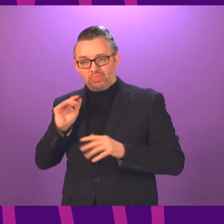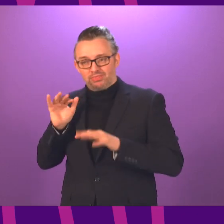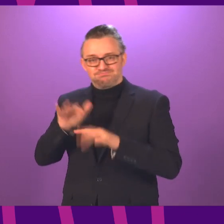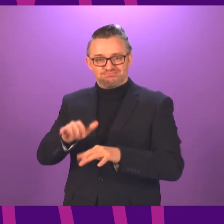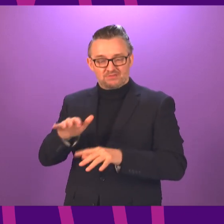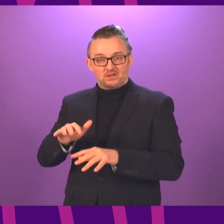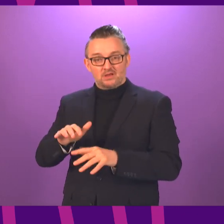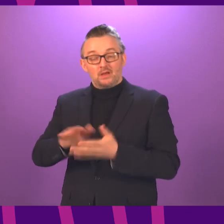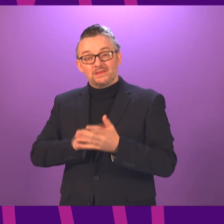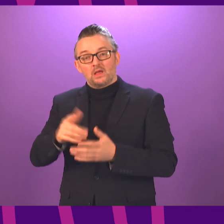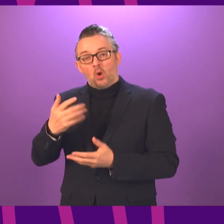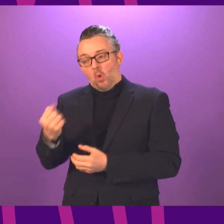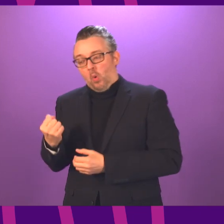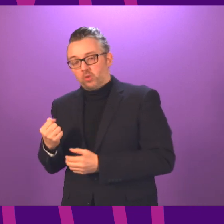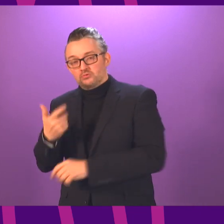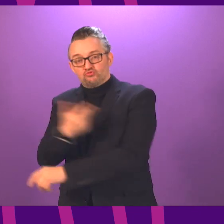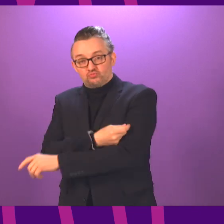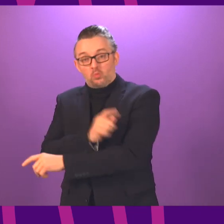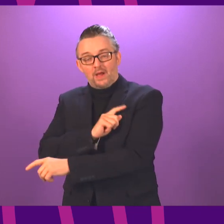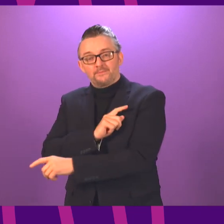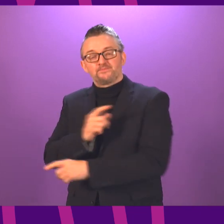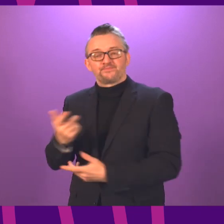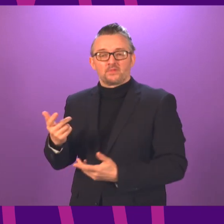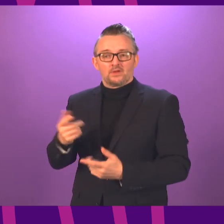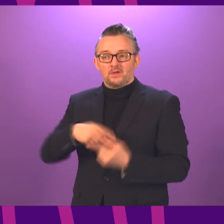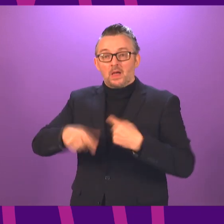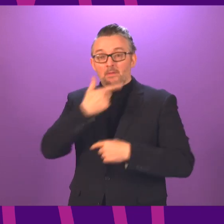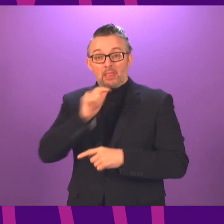second doses can be offered to people who received a first dose in December. However,